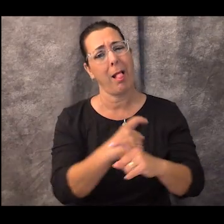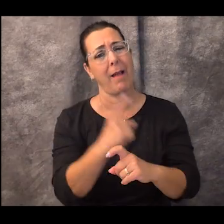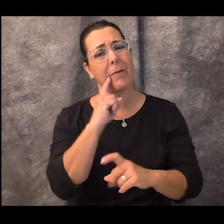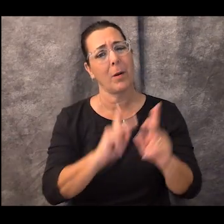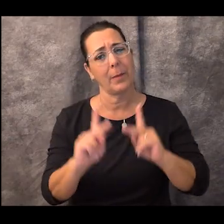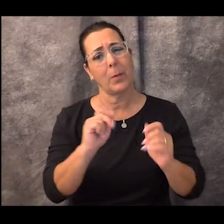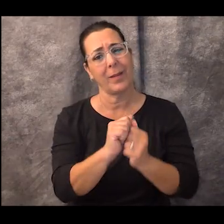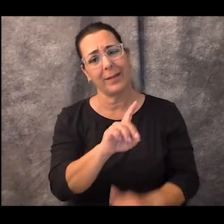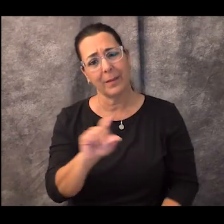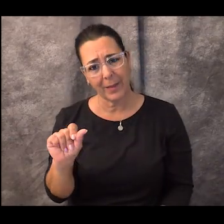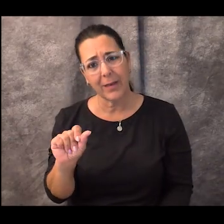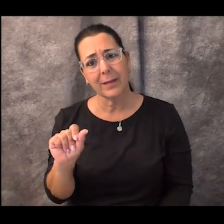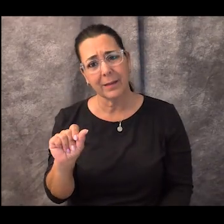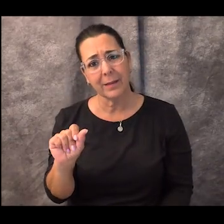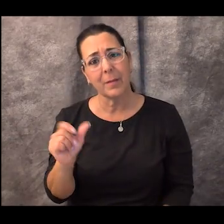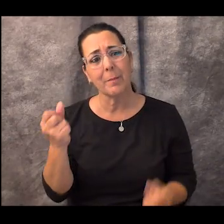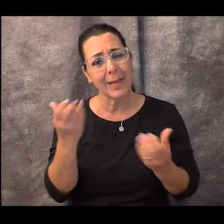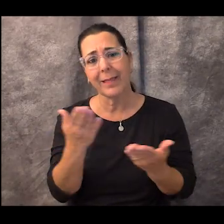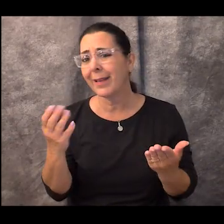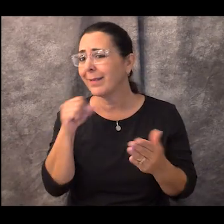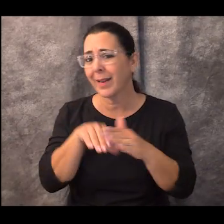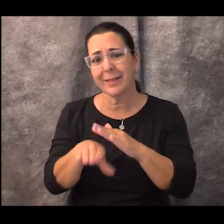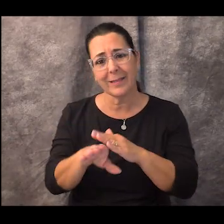Just a lot of things are not accessible to us, unfortunately.